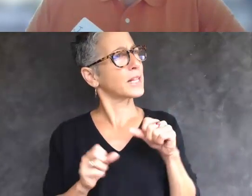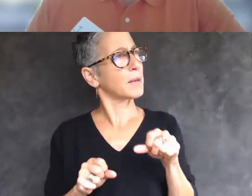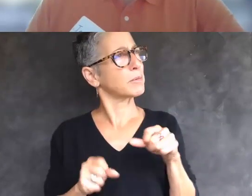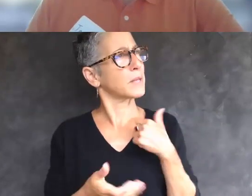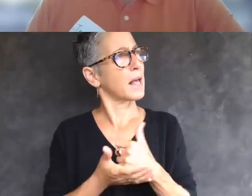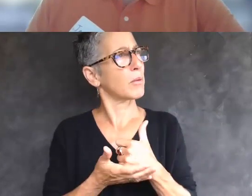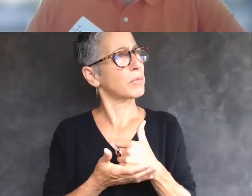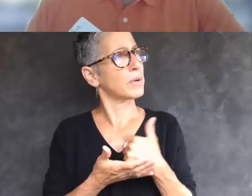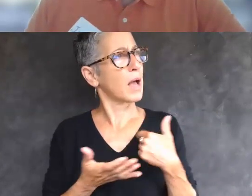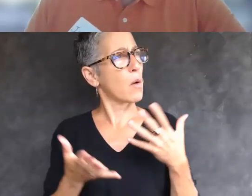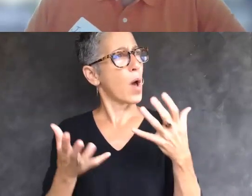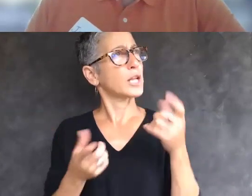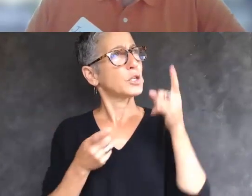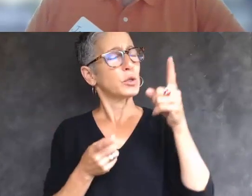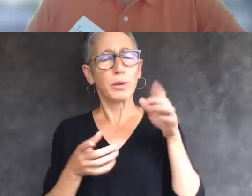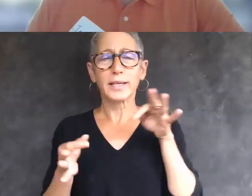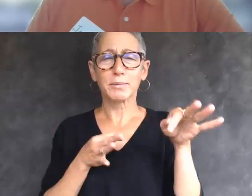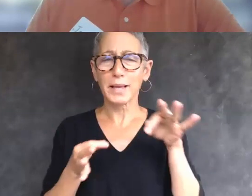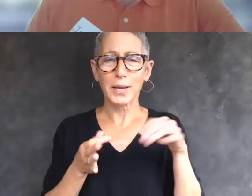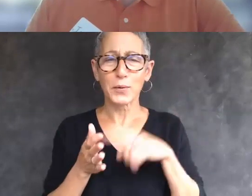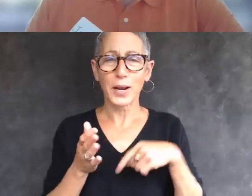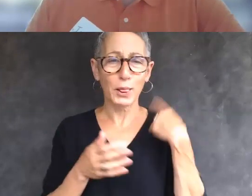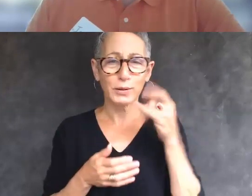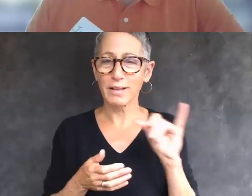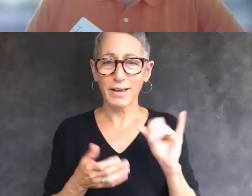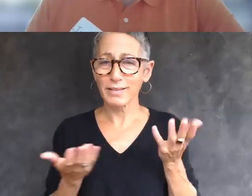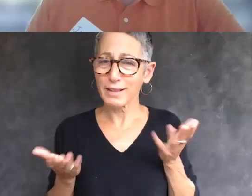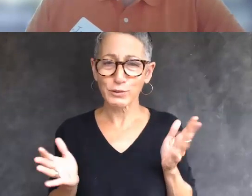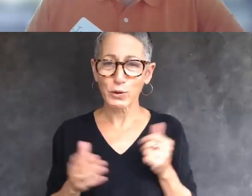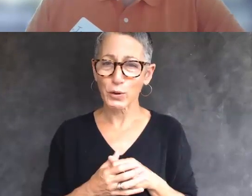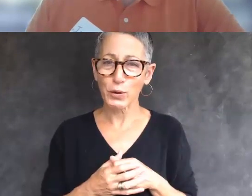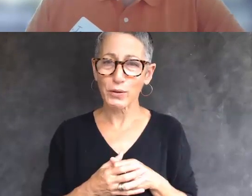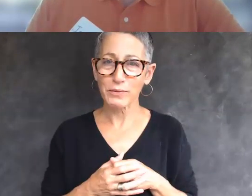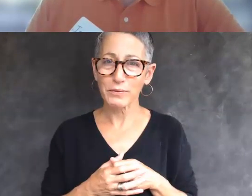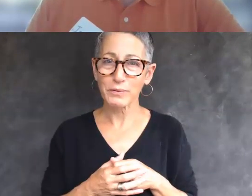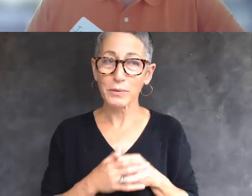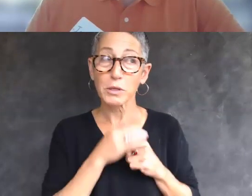I just needed you to explain what that looked like. But there was an assumption of my ability, and there was an assumption